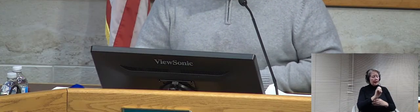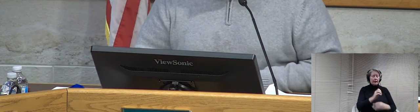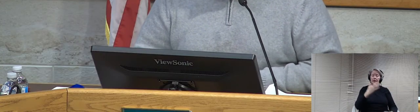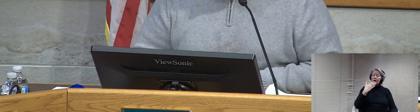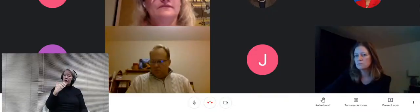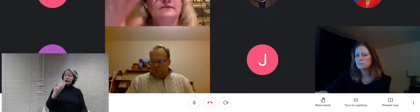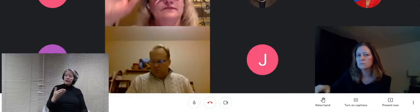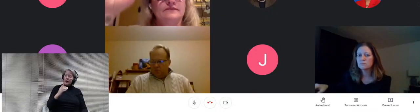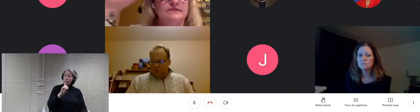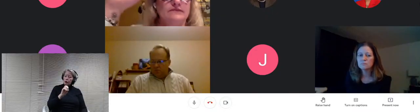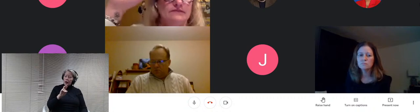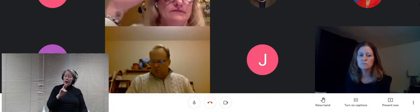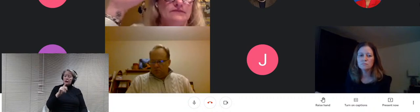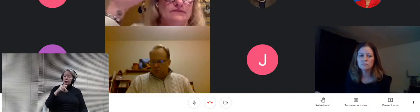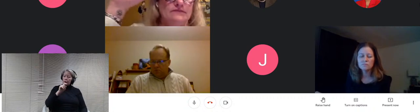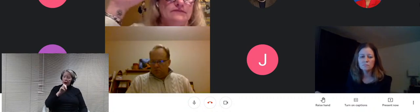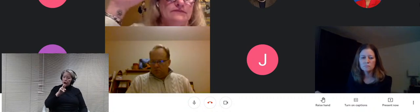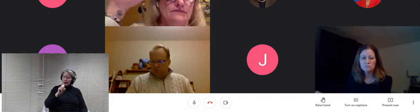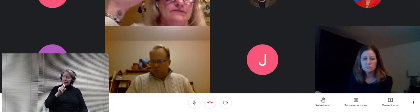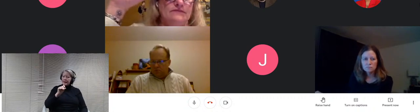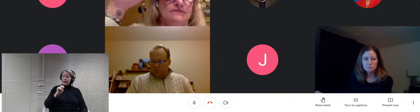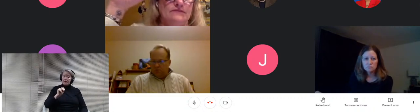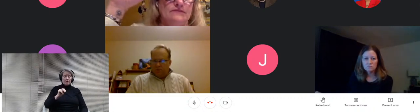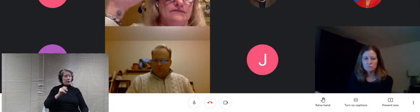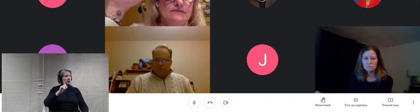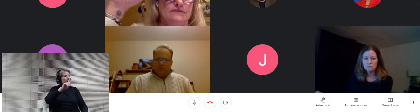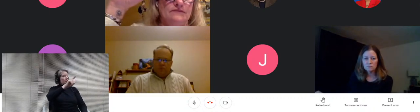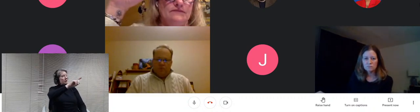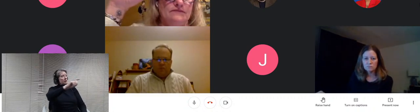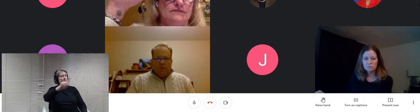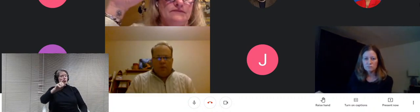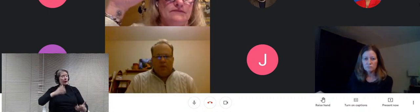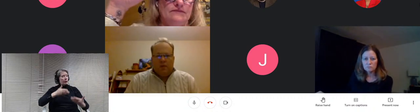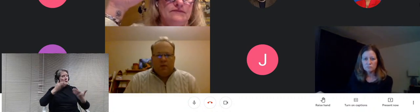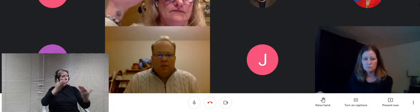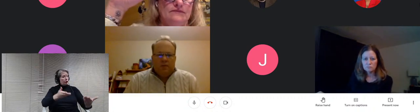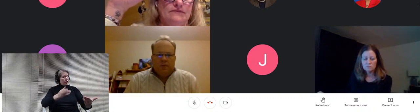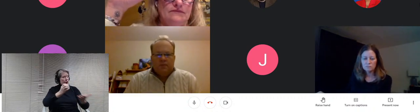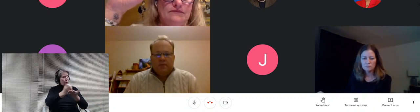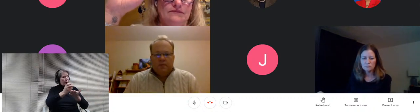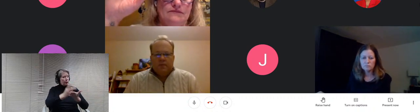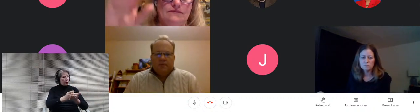to approve the school board meeting dates for 2021? I see Lisa second is Katie.